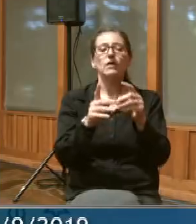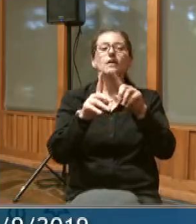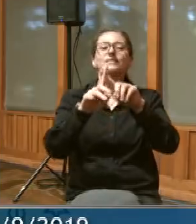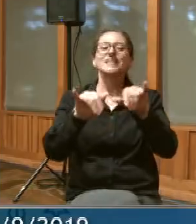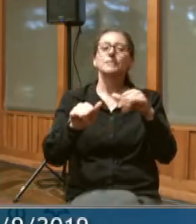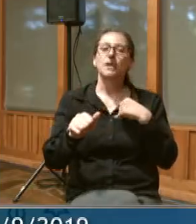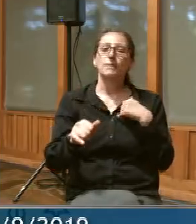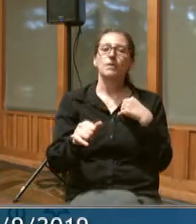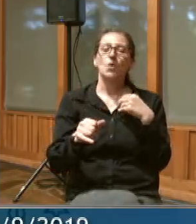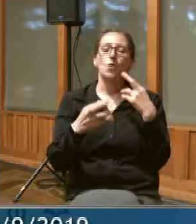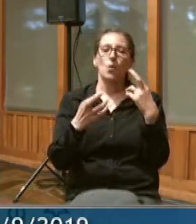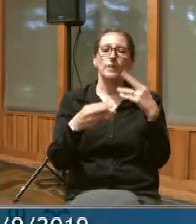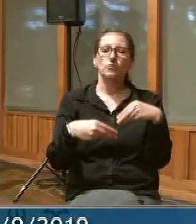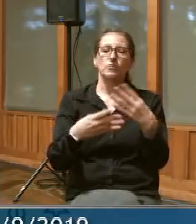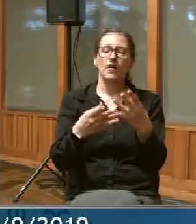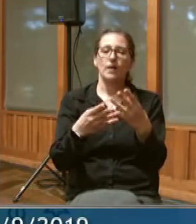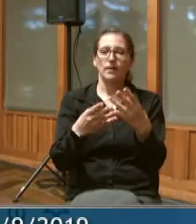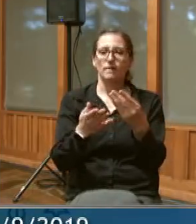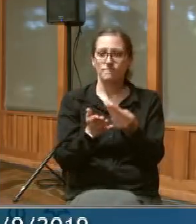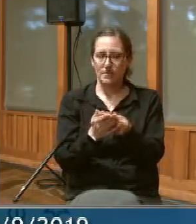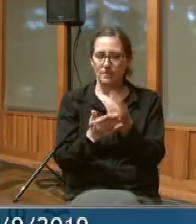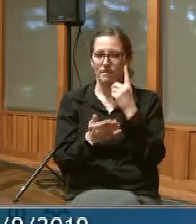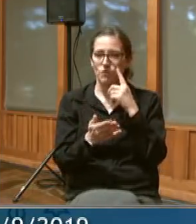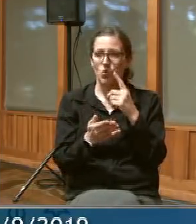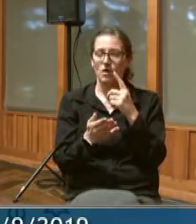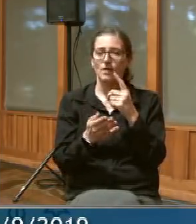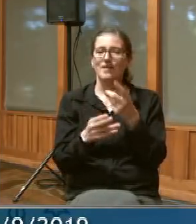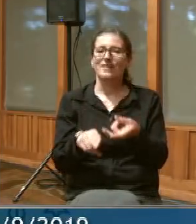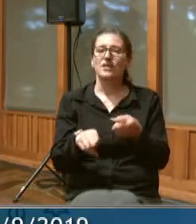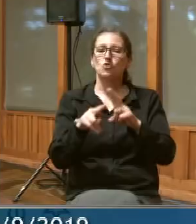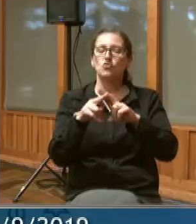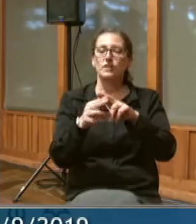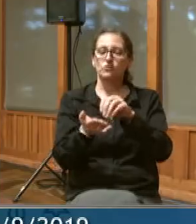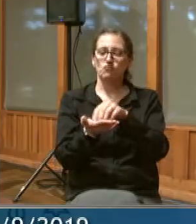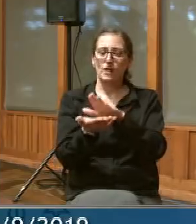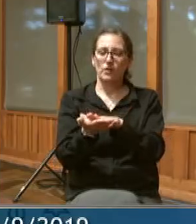THAT WILL ACHIEVE ONGOING FUNDING FOR THE PROGRAM. ADDITIONALLY MY BUDGET INCLUDES ADDITIONAL FUNDING FOR INCREASED